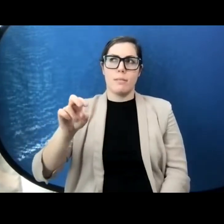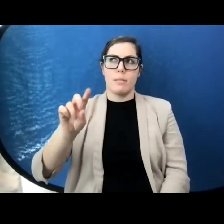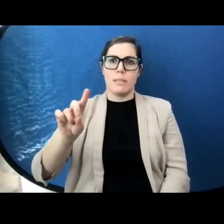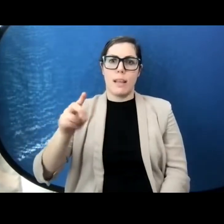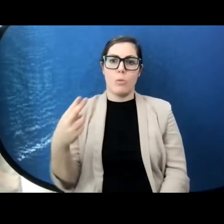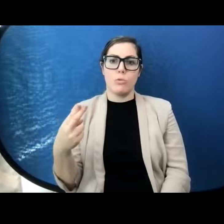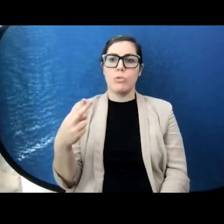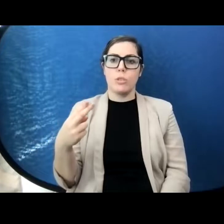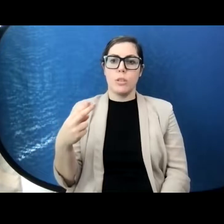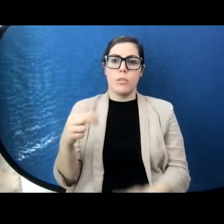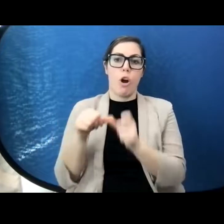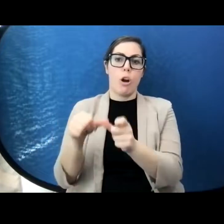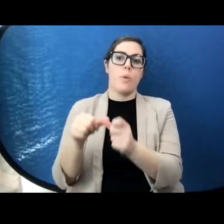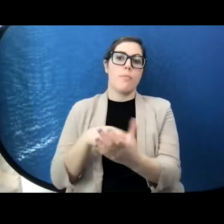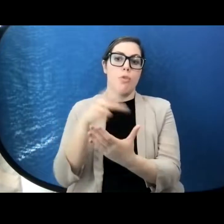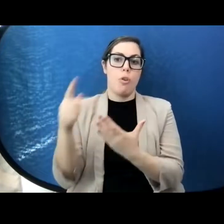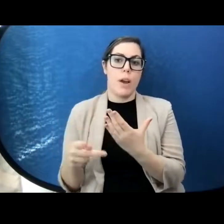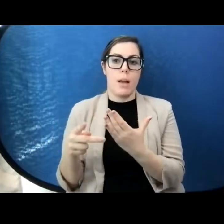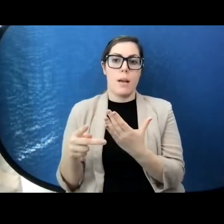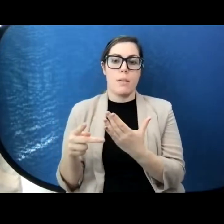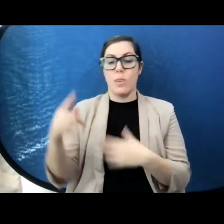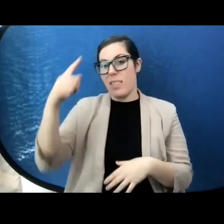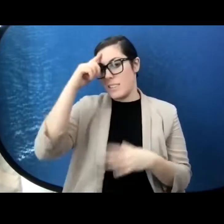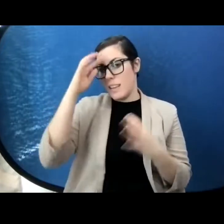so I think it's definitely something we can look at and it could be something